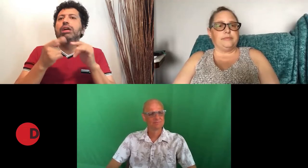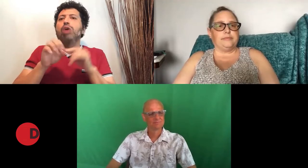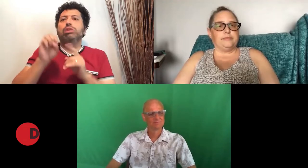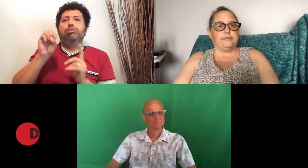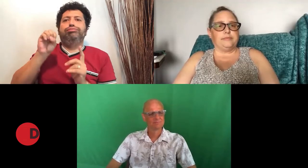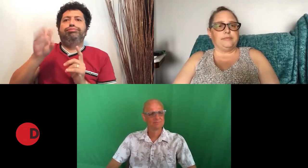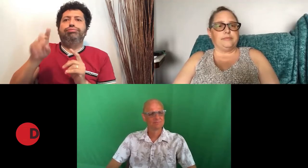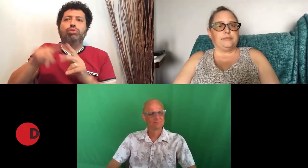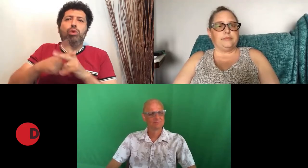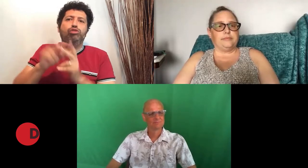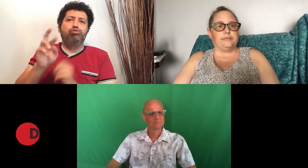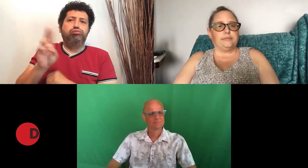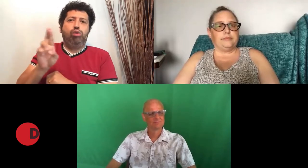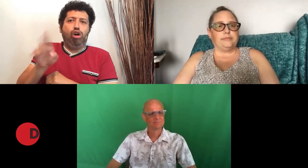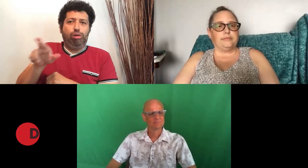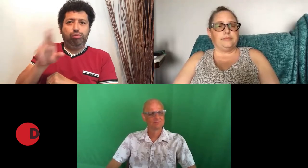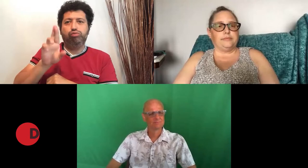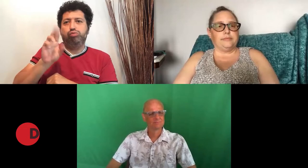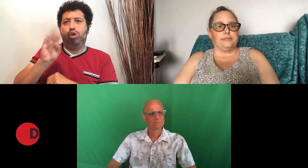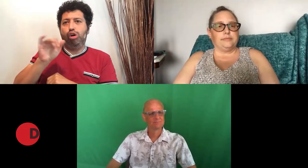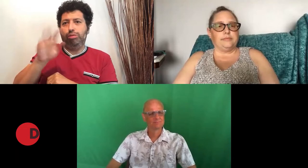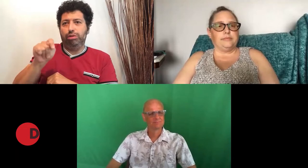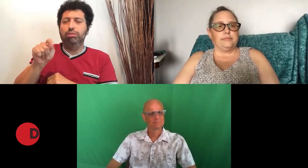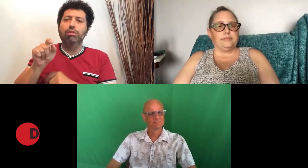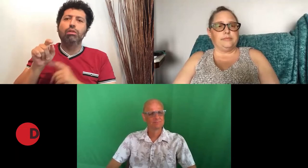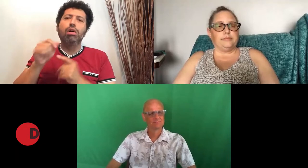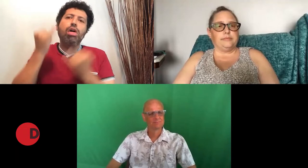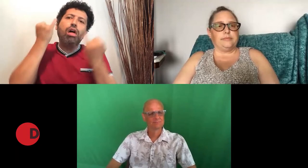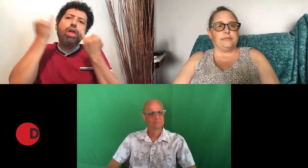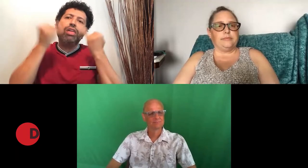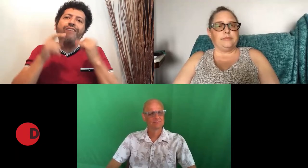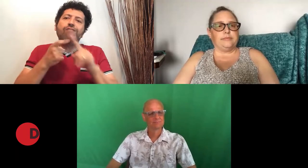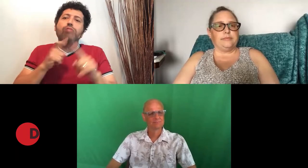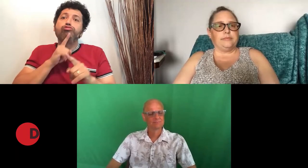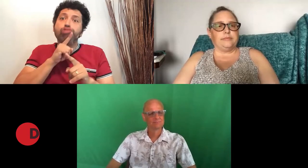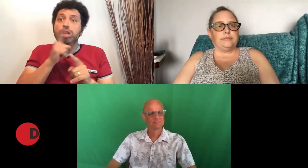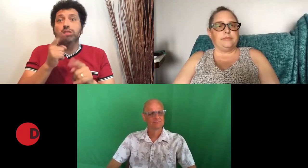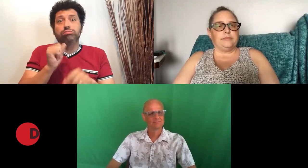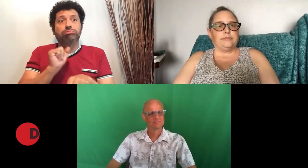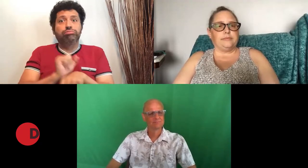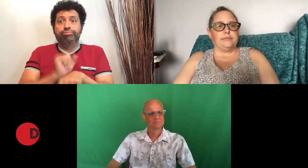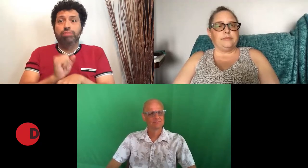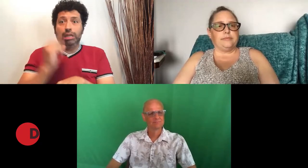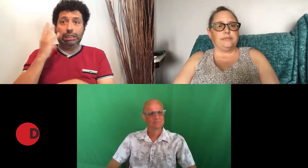Robert based on real life experiences as a